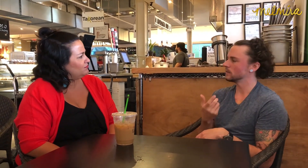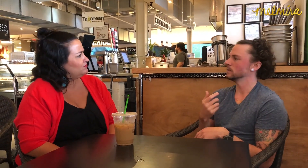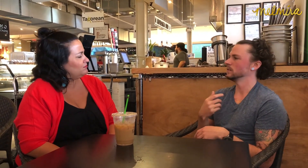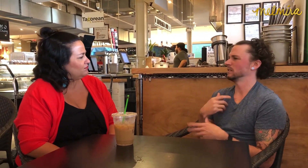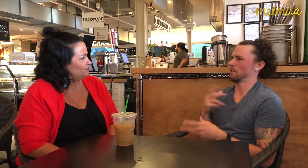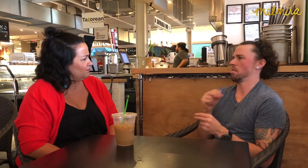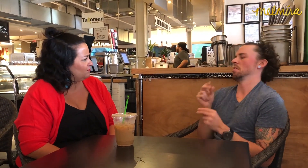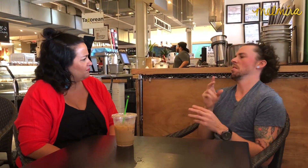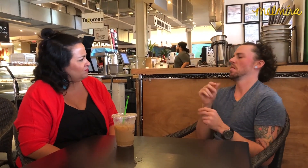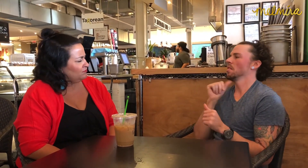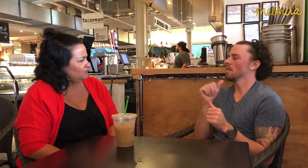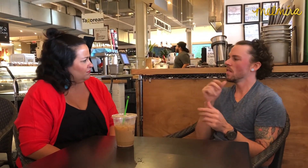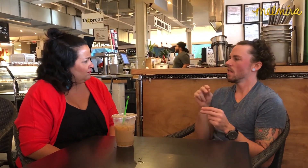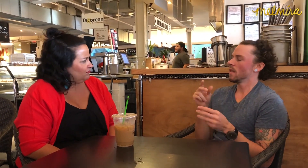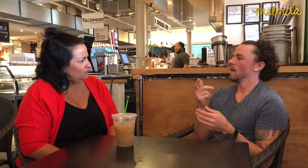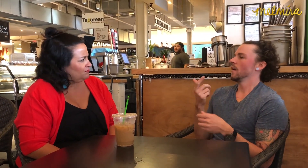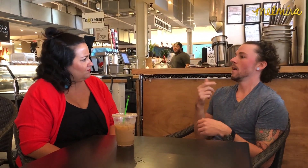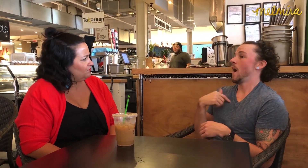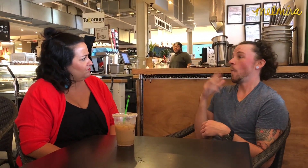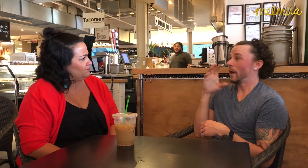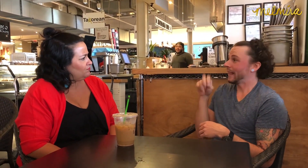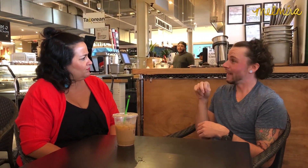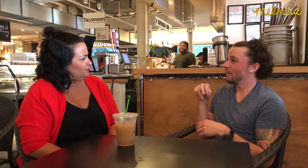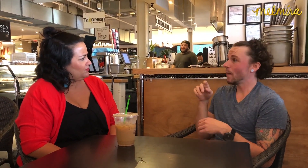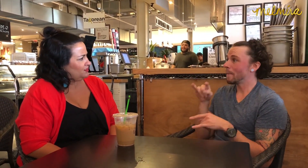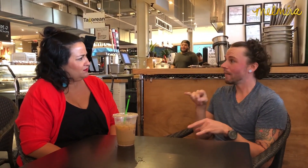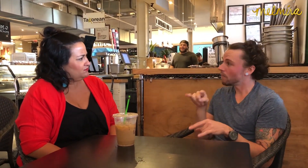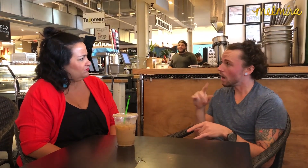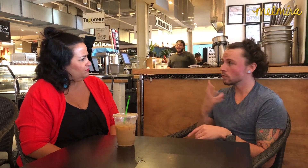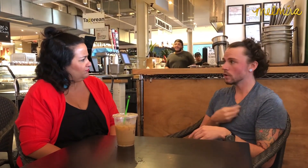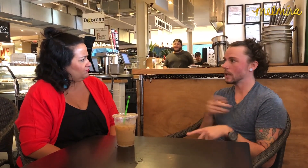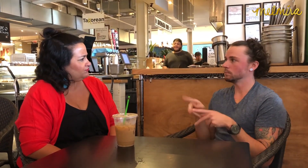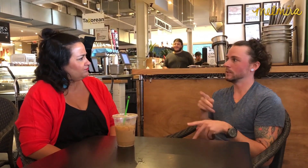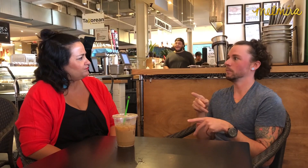I would deny it and even make fun of transgender people.